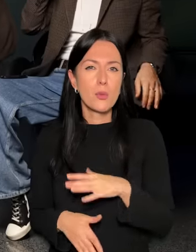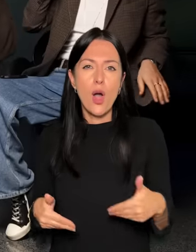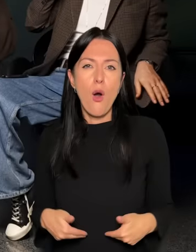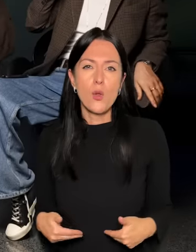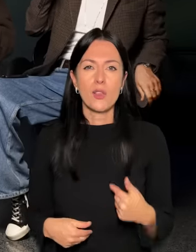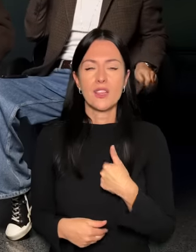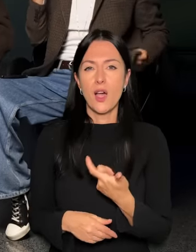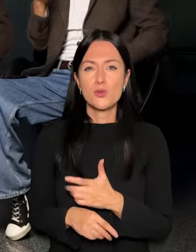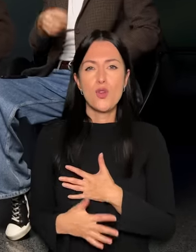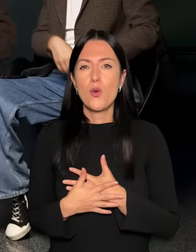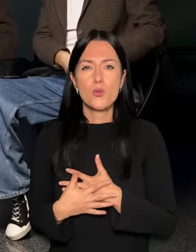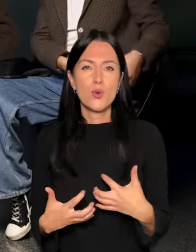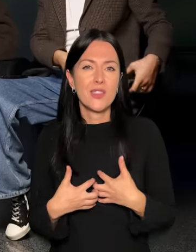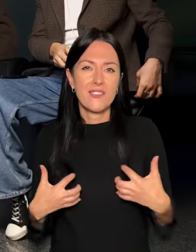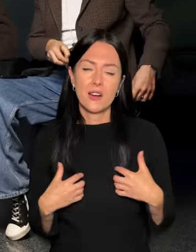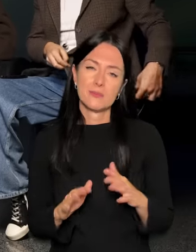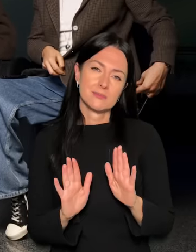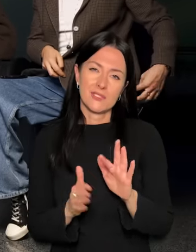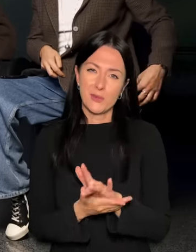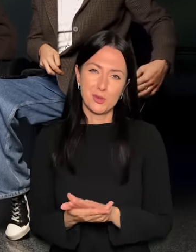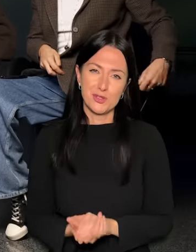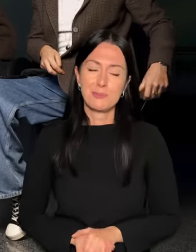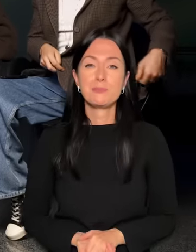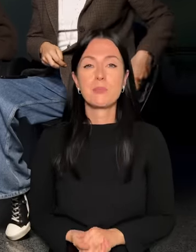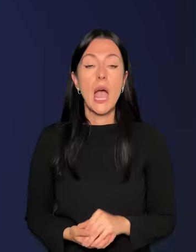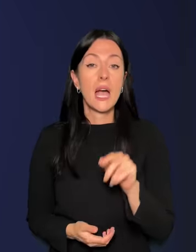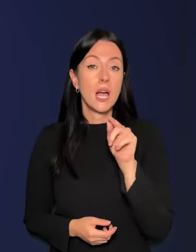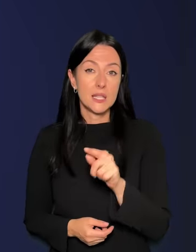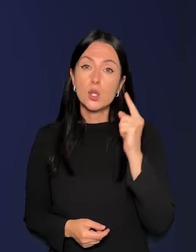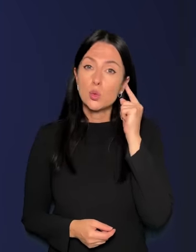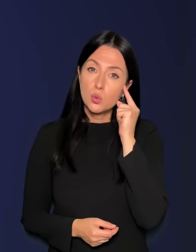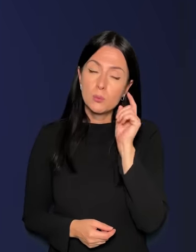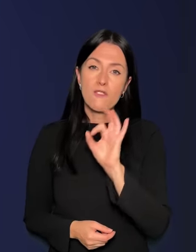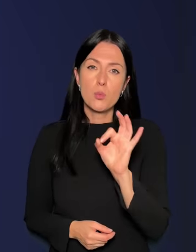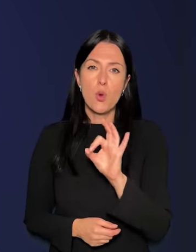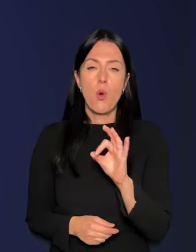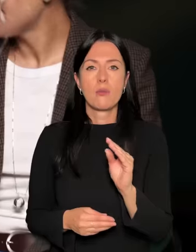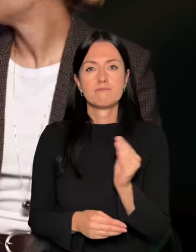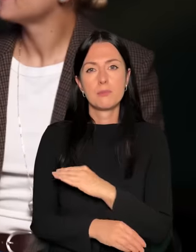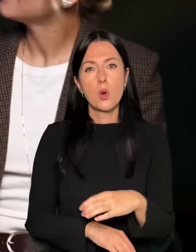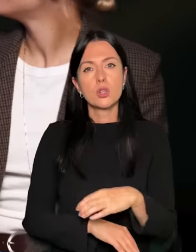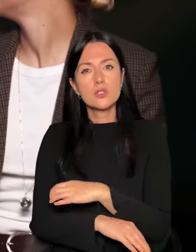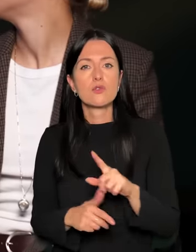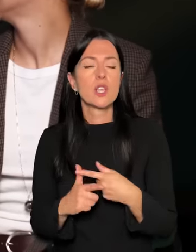She was hungry; I love animals. Sorry. Please tell me, have you ever thought about getting a prosthetic?